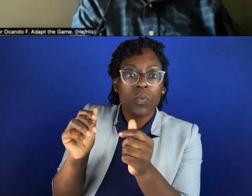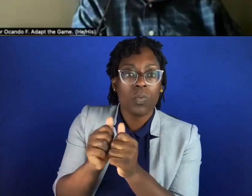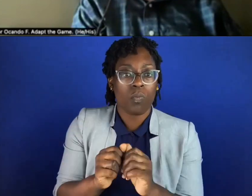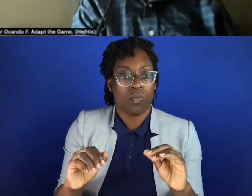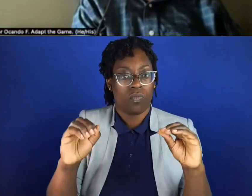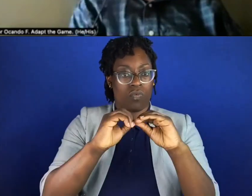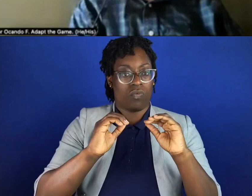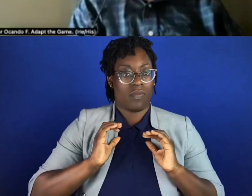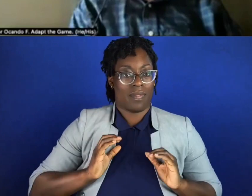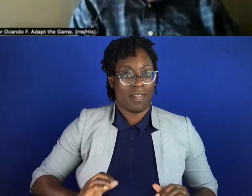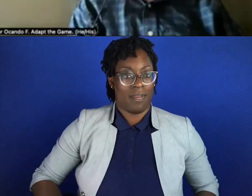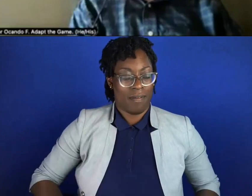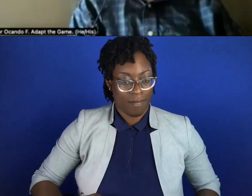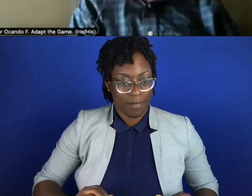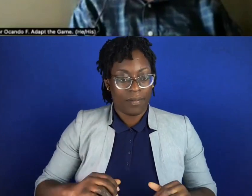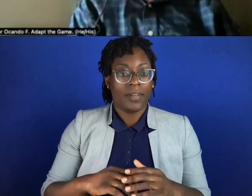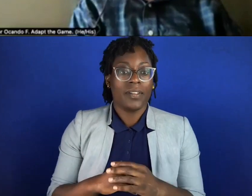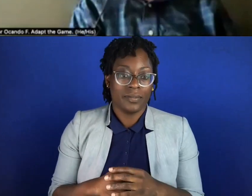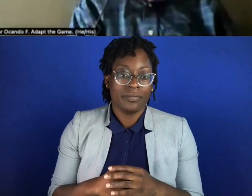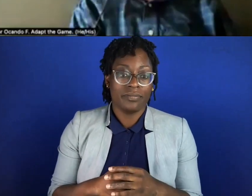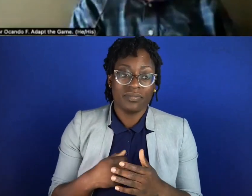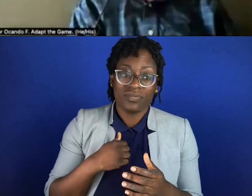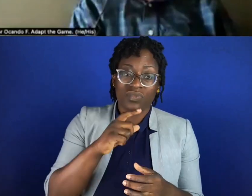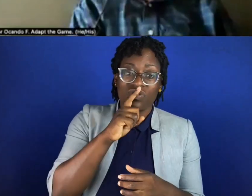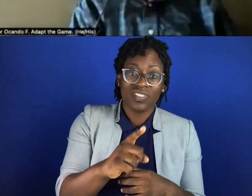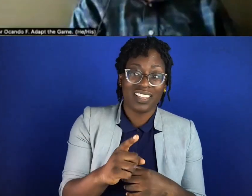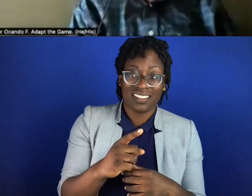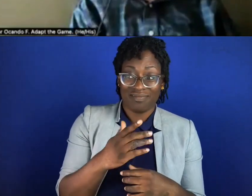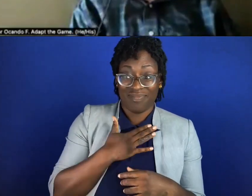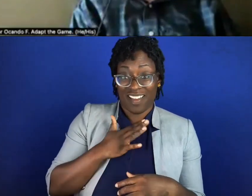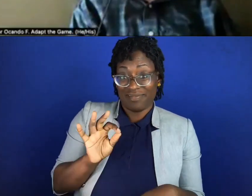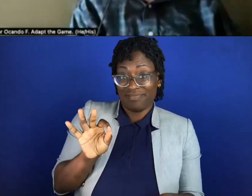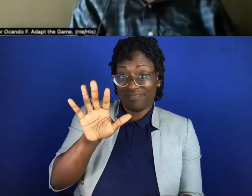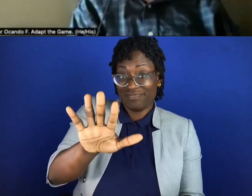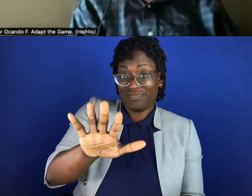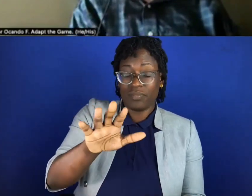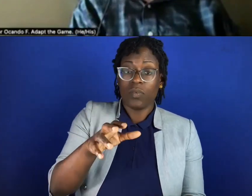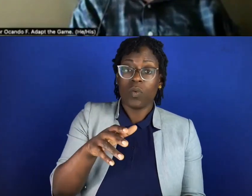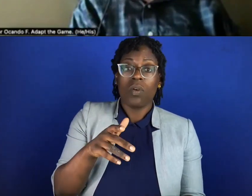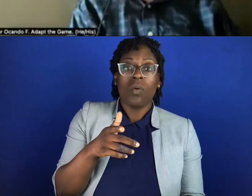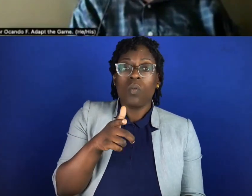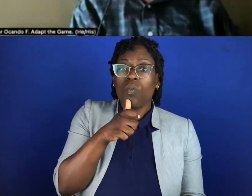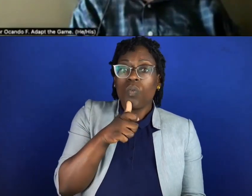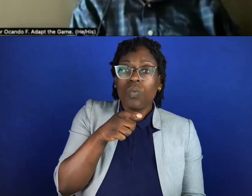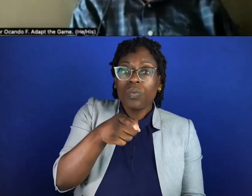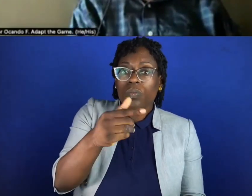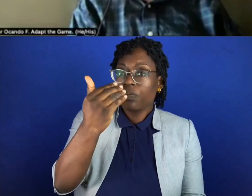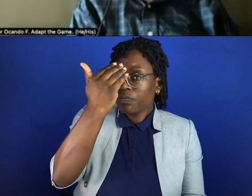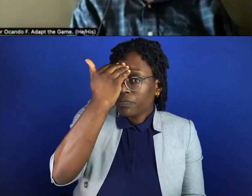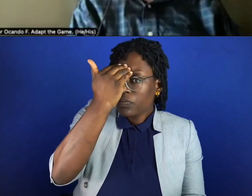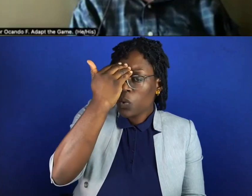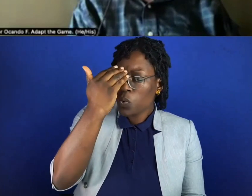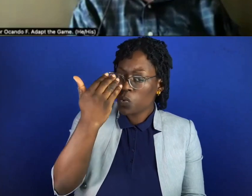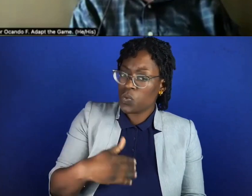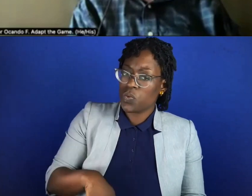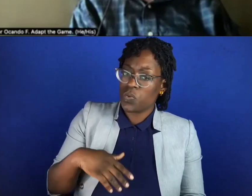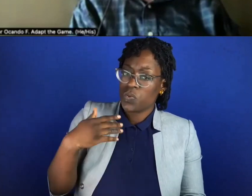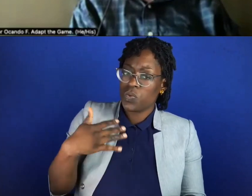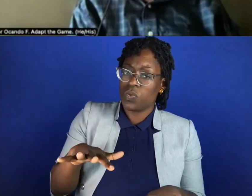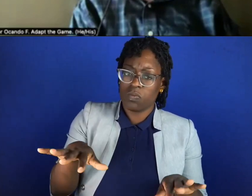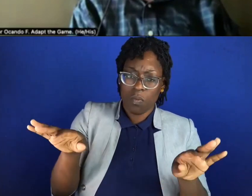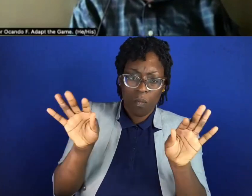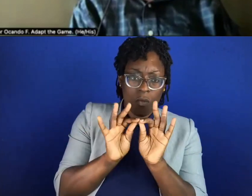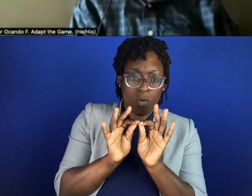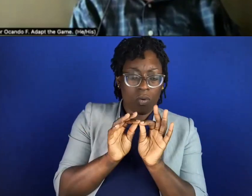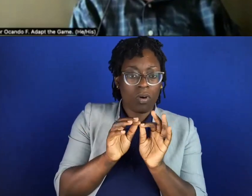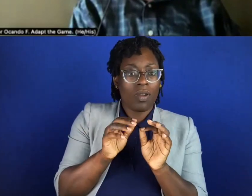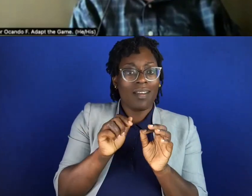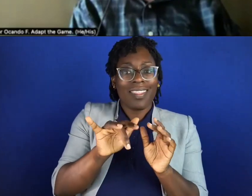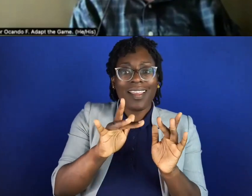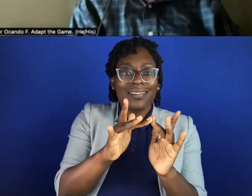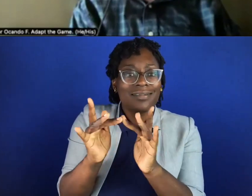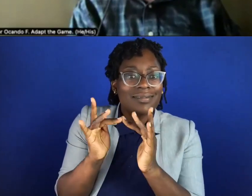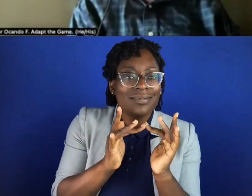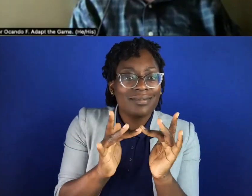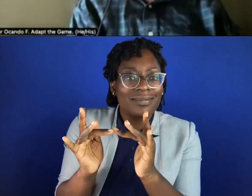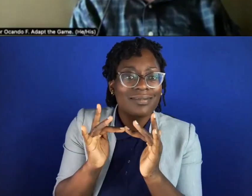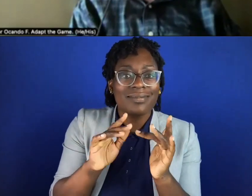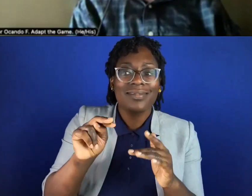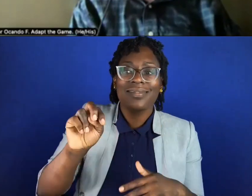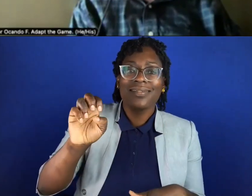So, I would say it’s a lot about who you know, and networking is key and you can build